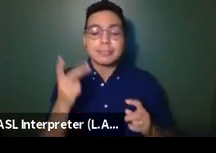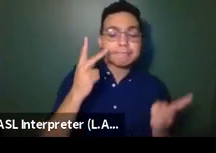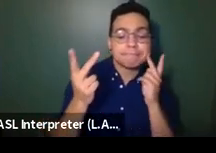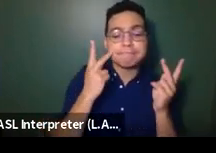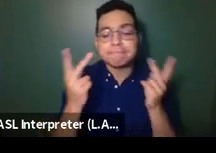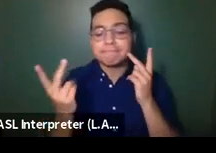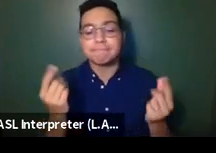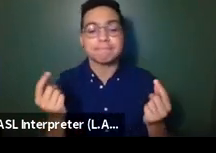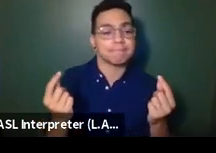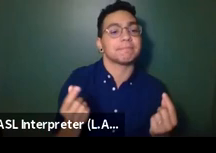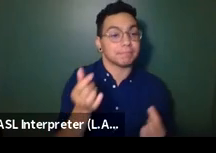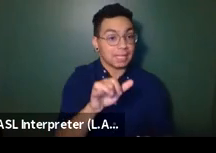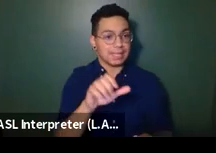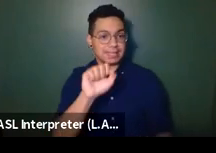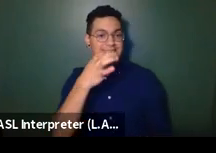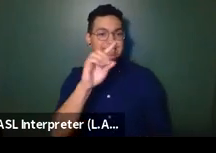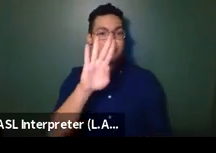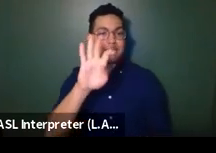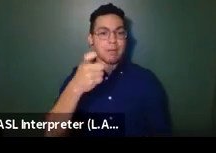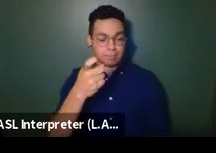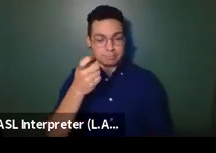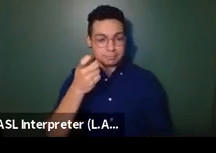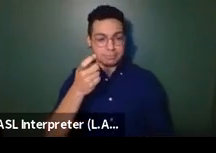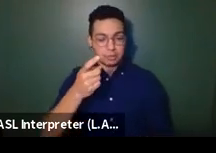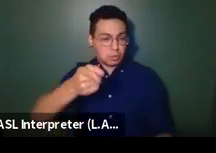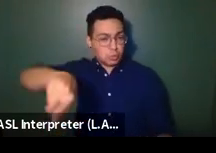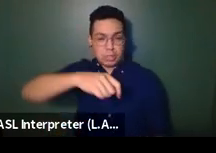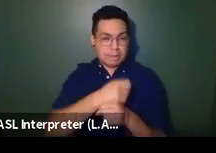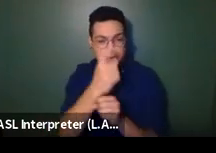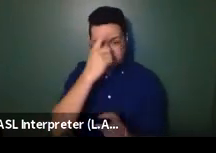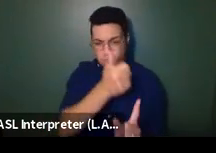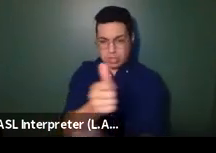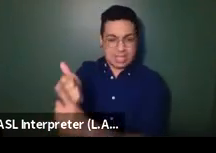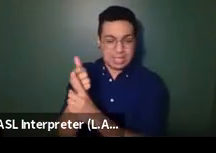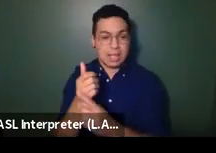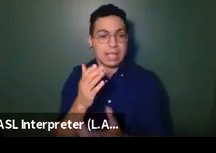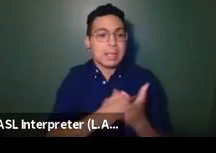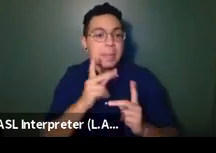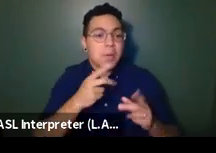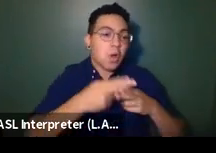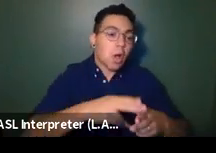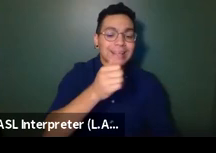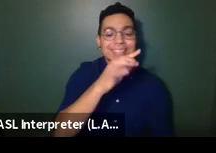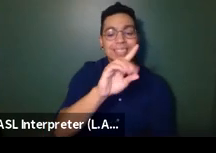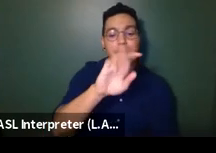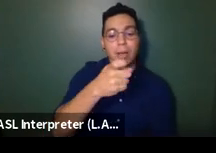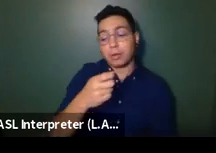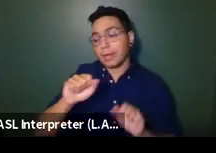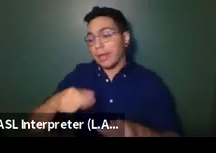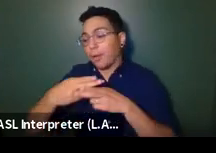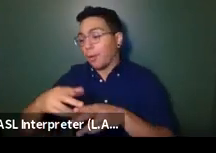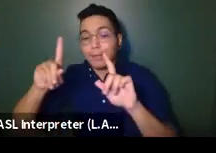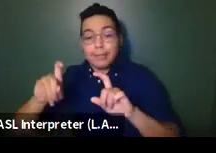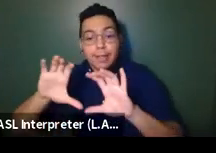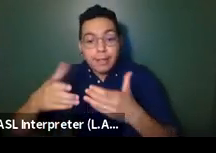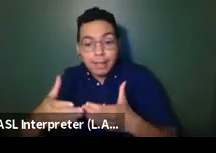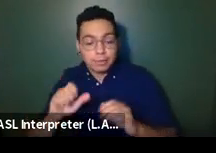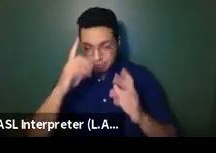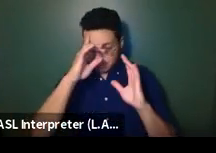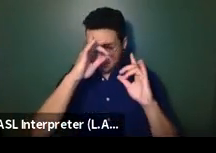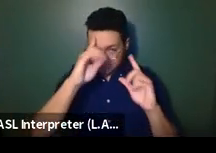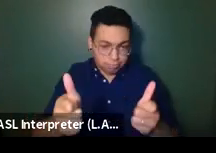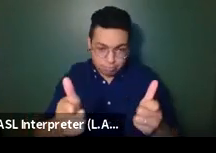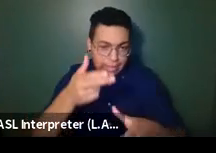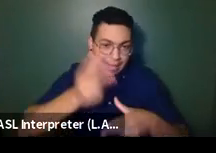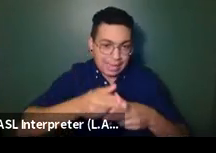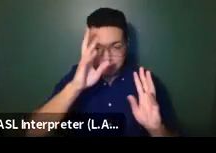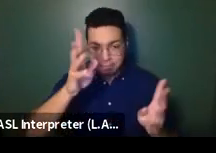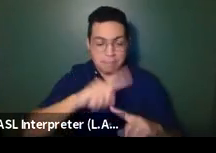ESD 189 - Amy Colburn: And this is a sandbox is just something that you can create for yourself. So a lot of people call it sandbox, you could do like a test class or, you know, you could name it whatever you want, but a sandbox is just a place to kind of play.